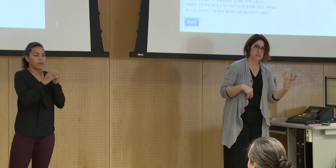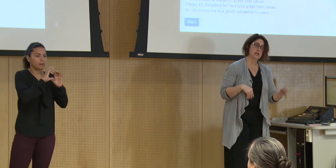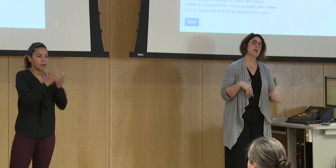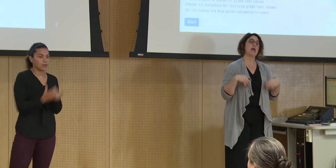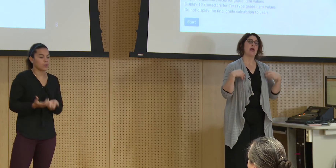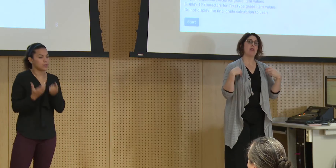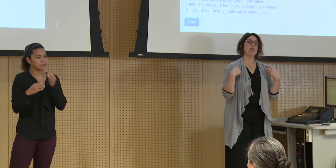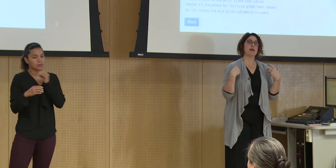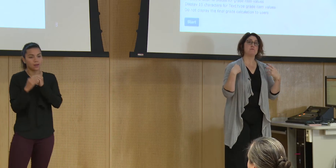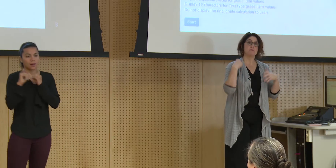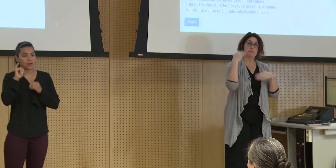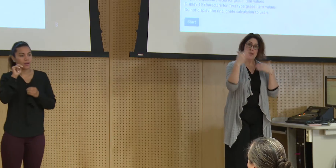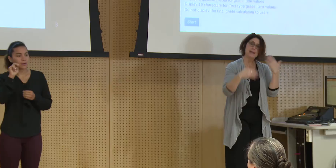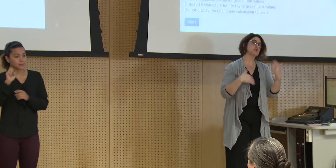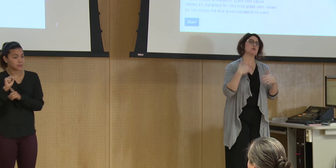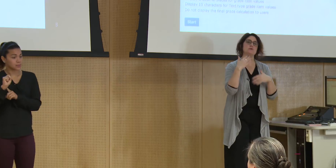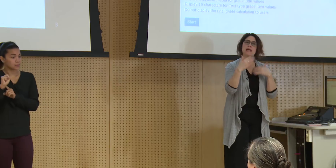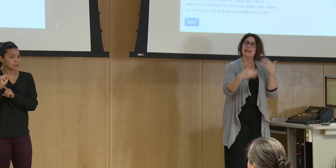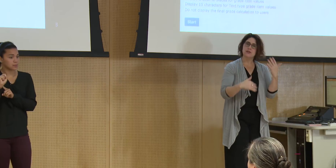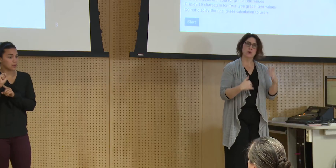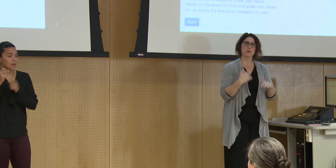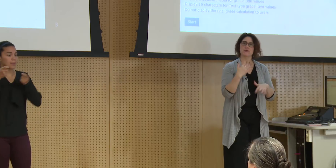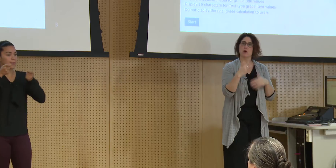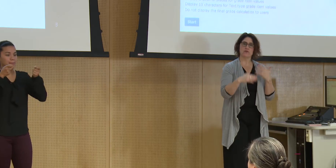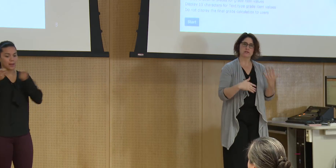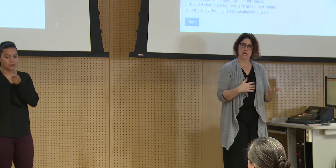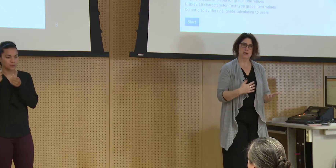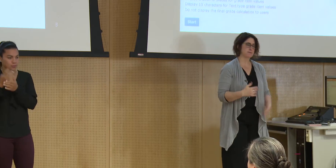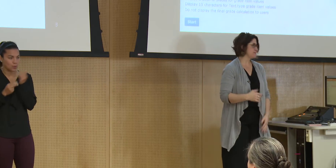and then manage those, edit those over time.